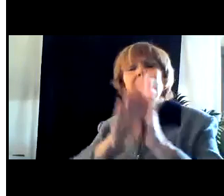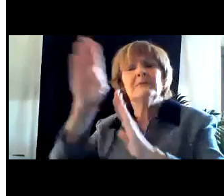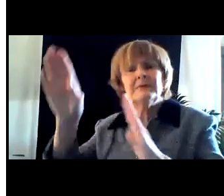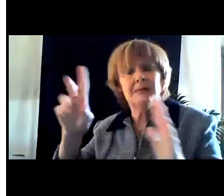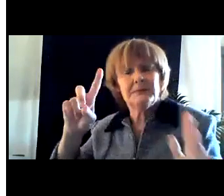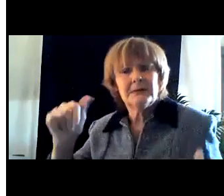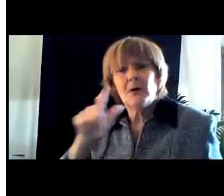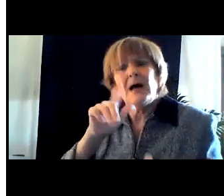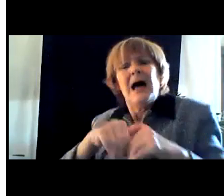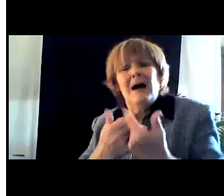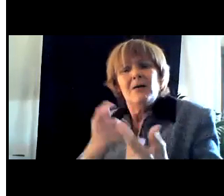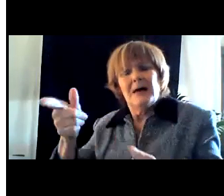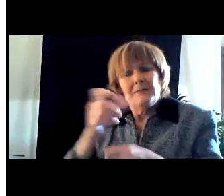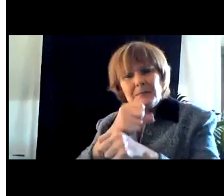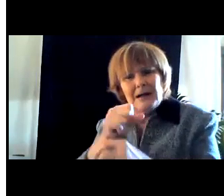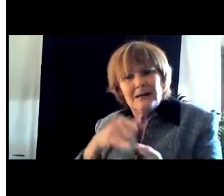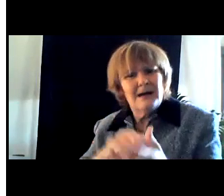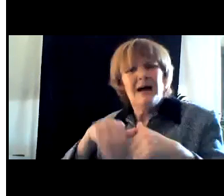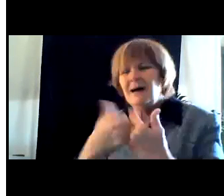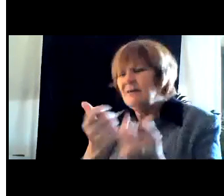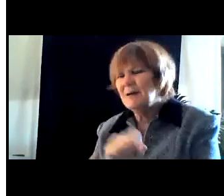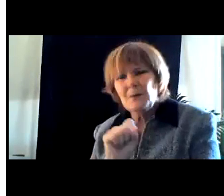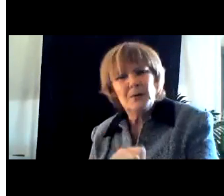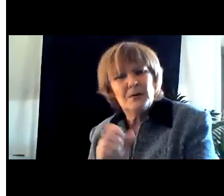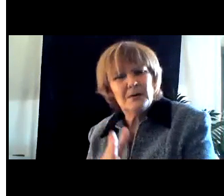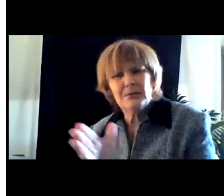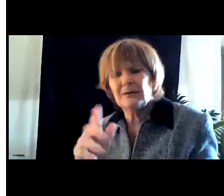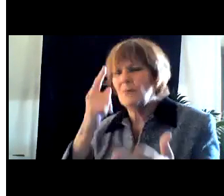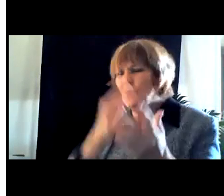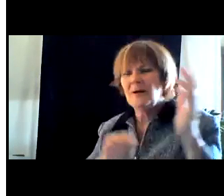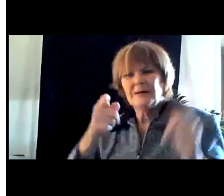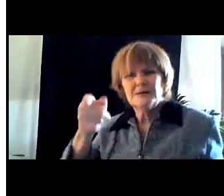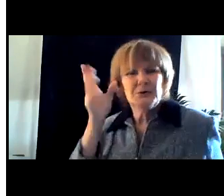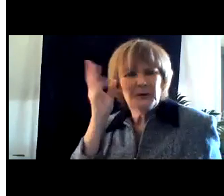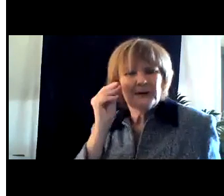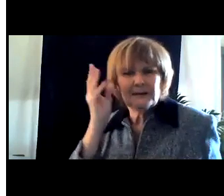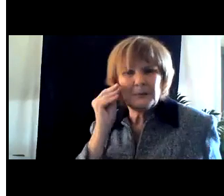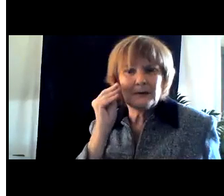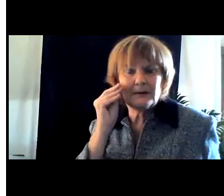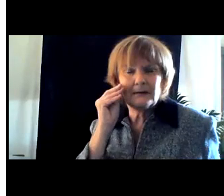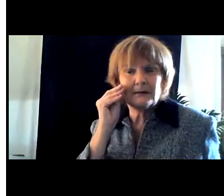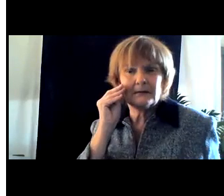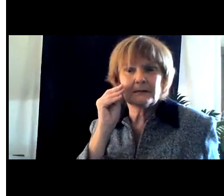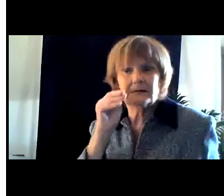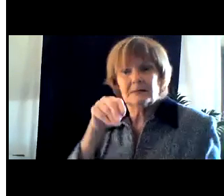How did that work for you? What did you experience? Share that and make sure that is also in your report, if you were a government worker